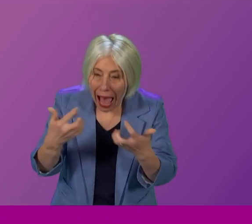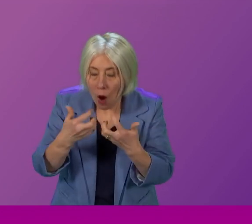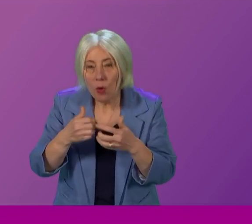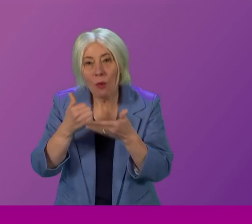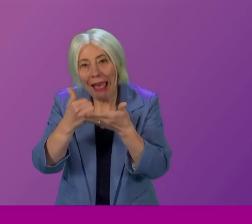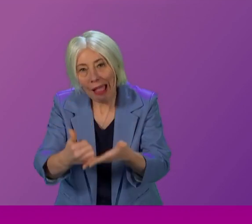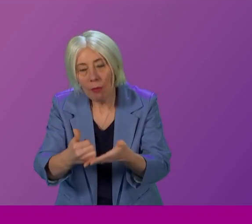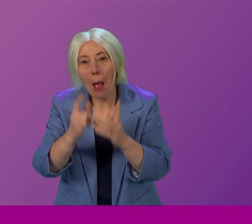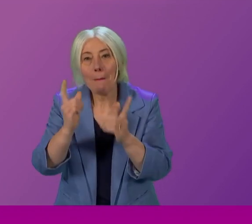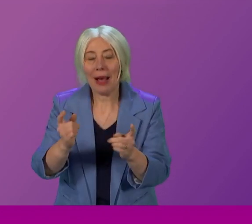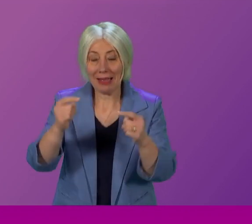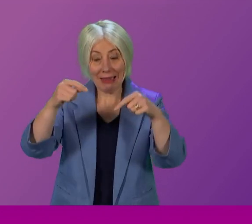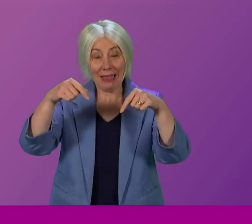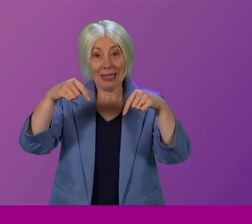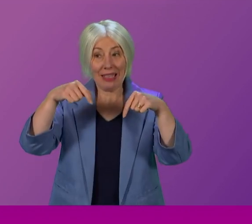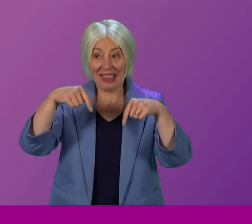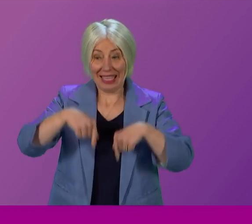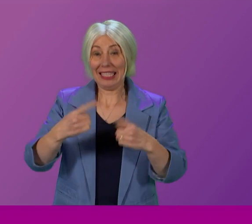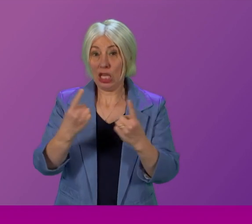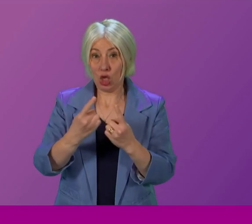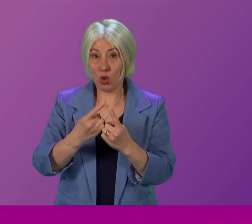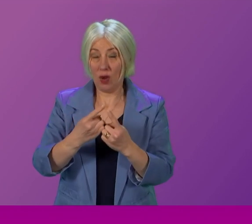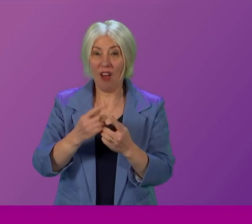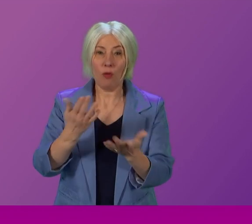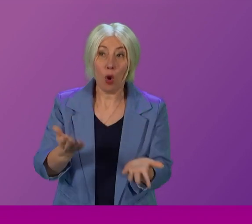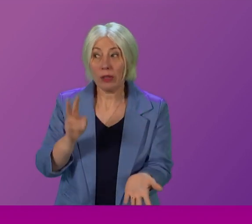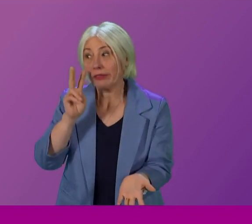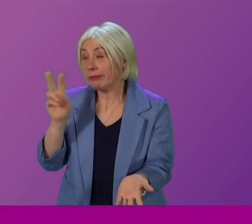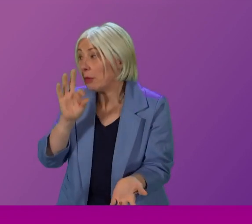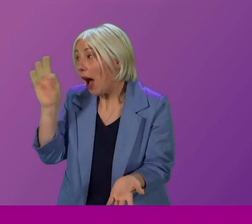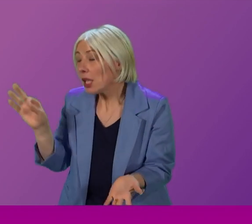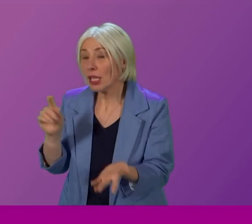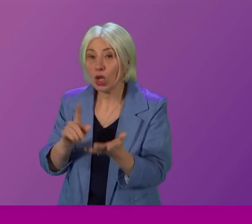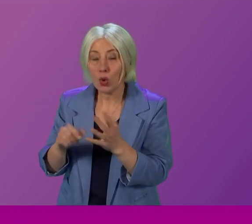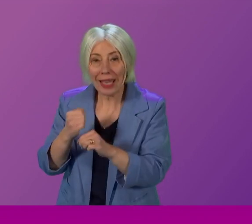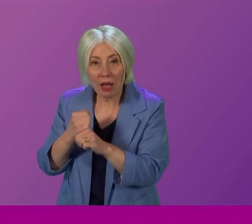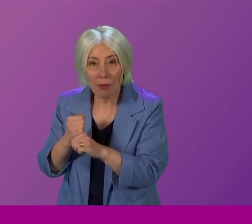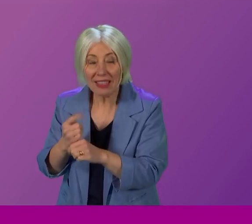However, on this as on so many other issues, if we did not always have to look to the UK Government—if we held those powers here in